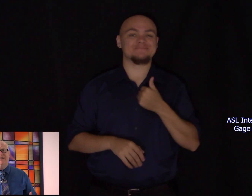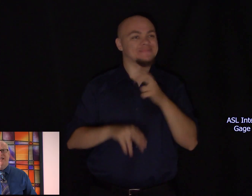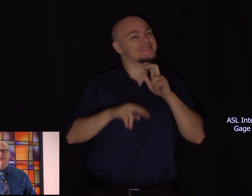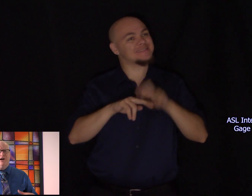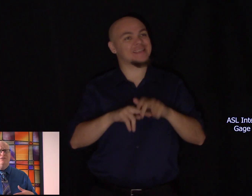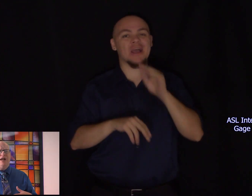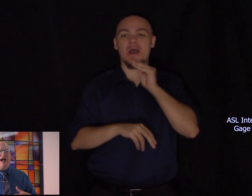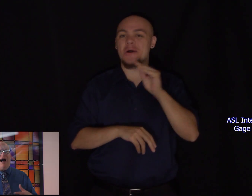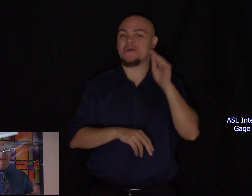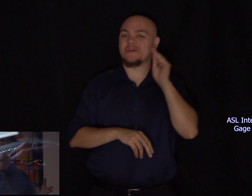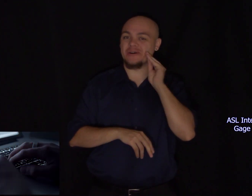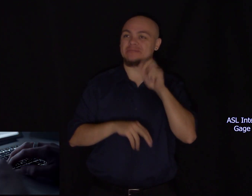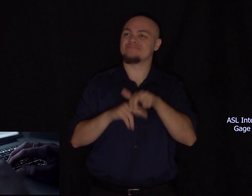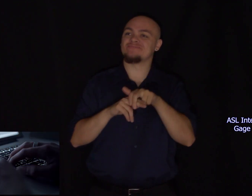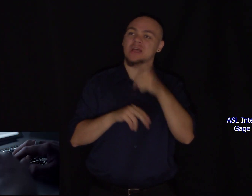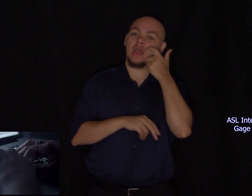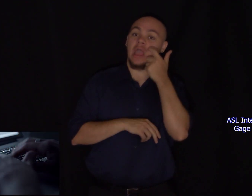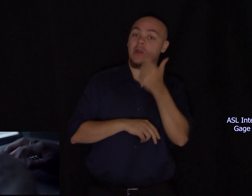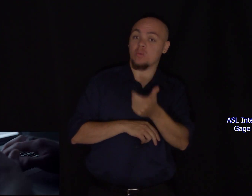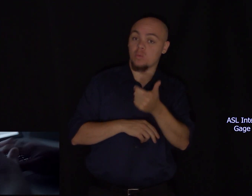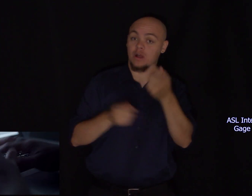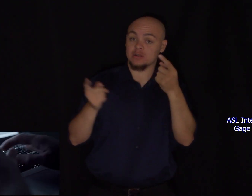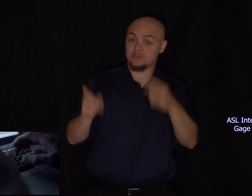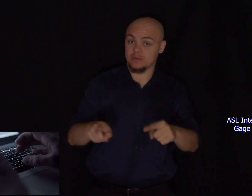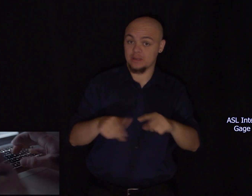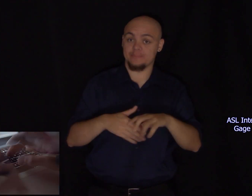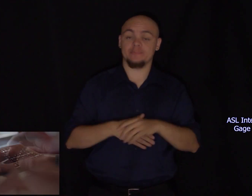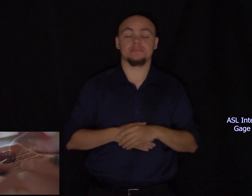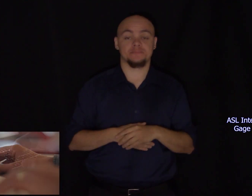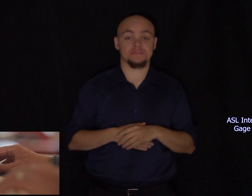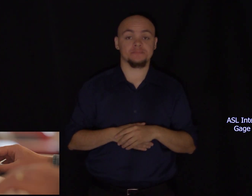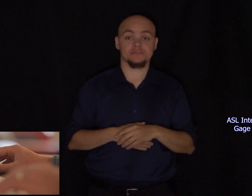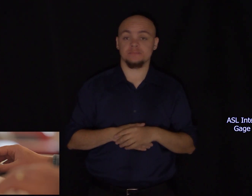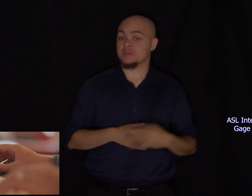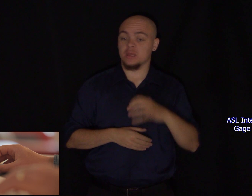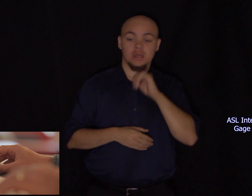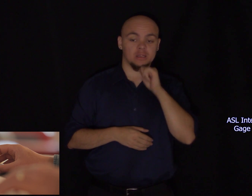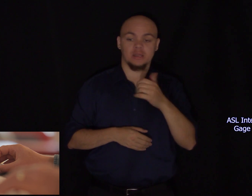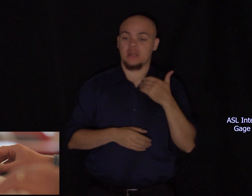that you know I liked it better when I could sit on my couch at home and just watch what's going on